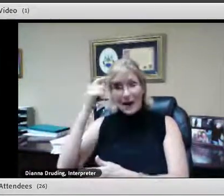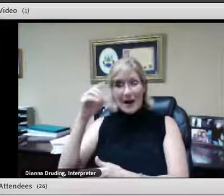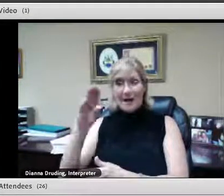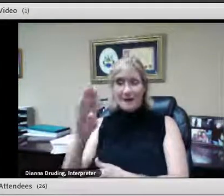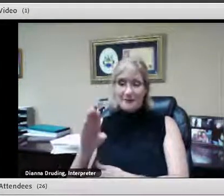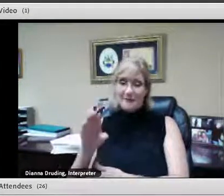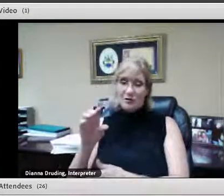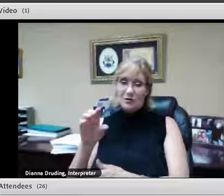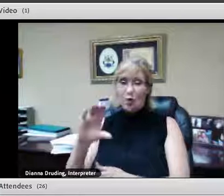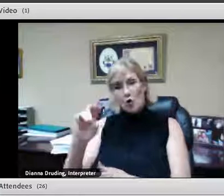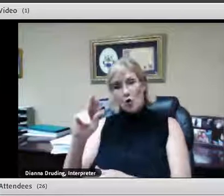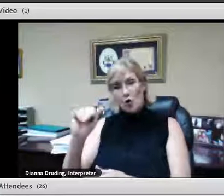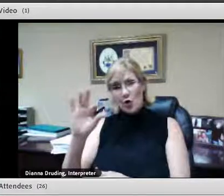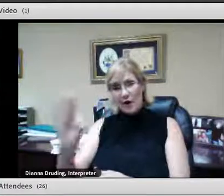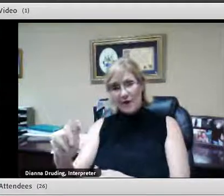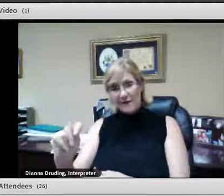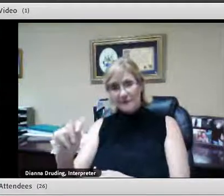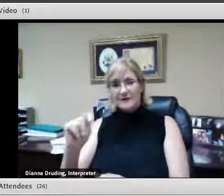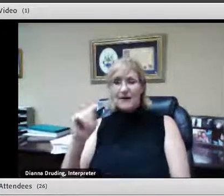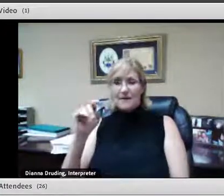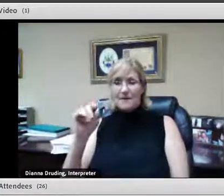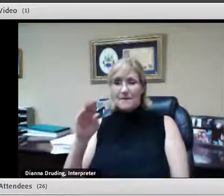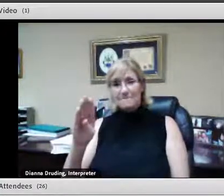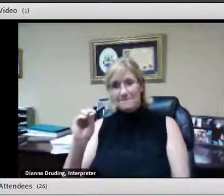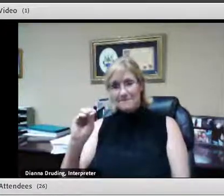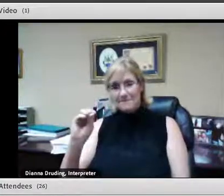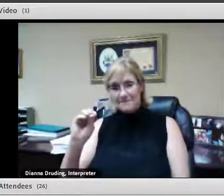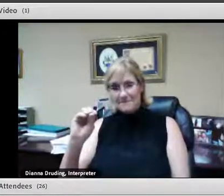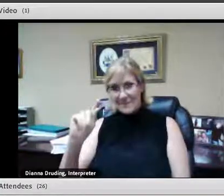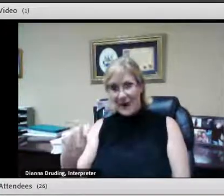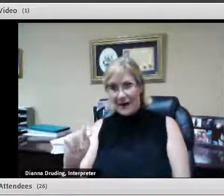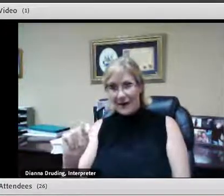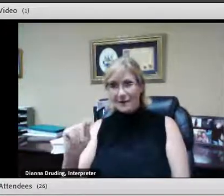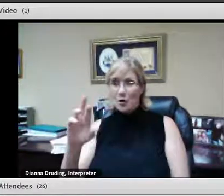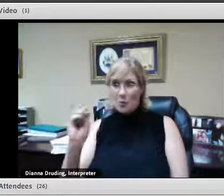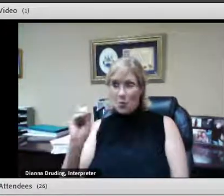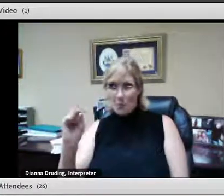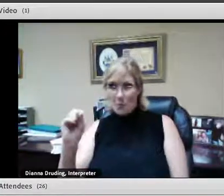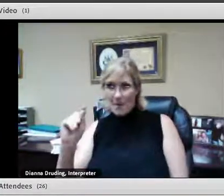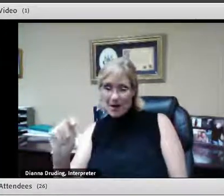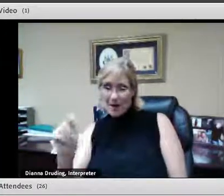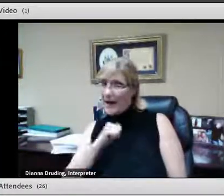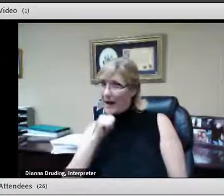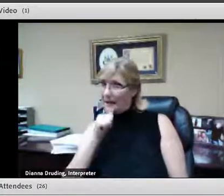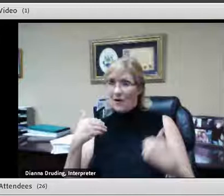littleBits, all into one lesson. I don't have any other lessons, any other activities, that can do all of that,